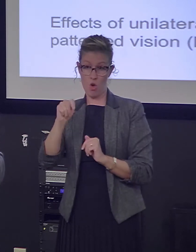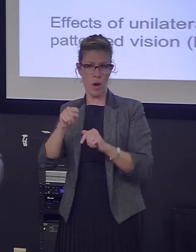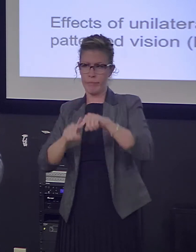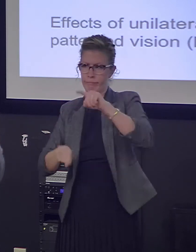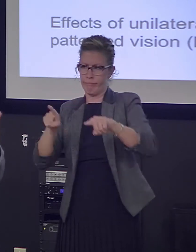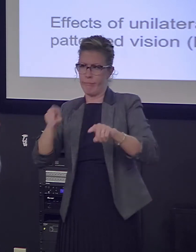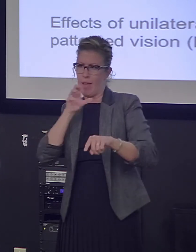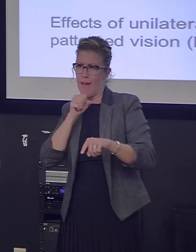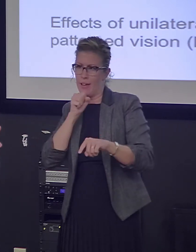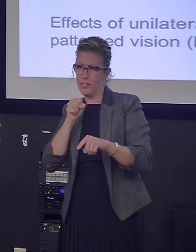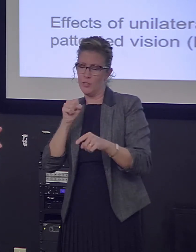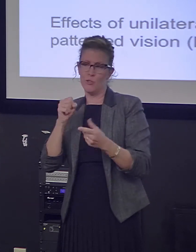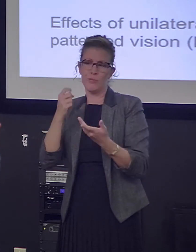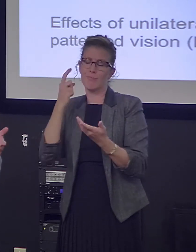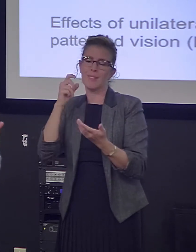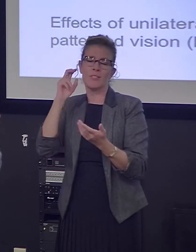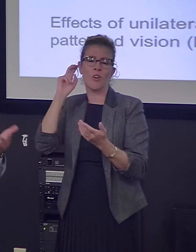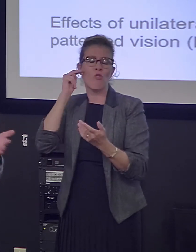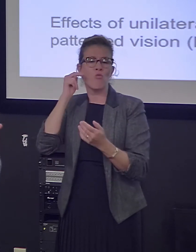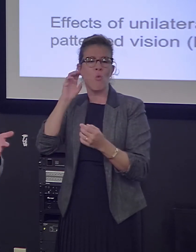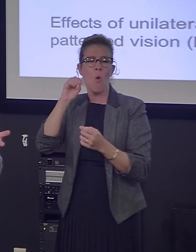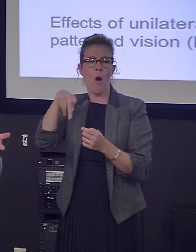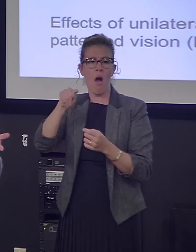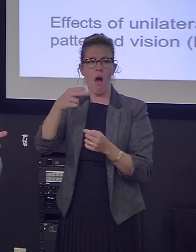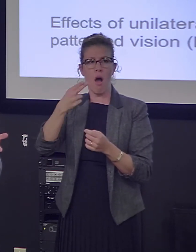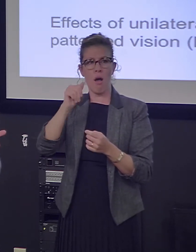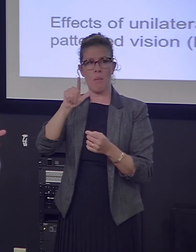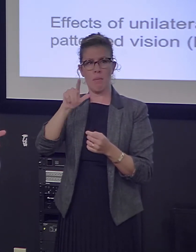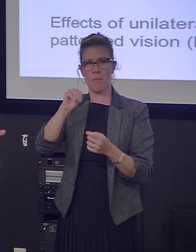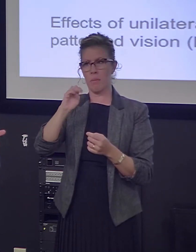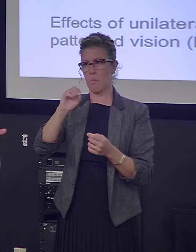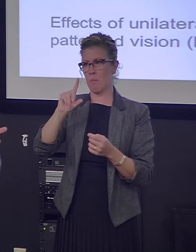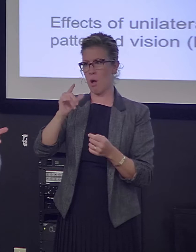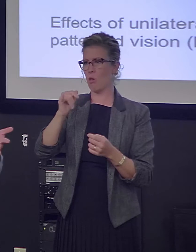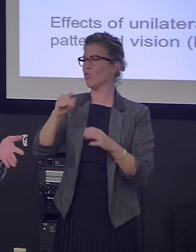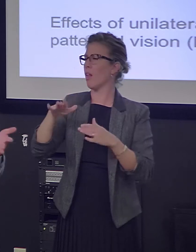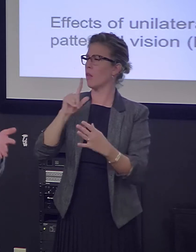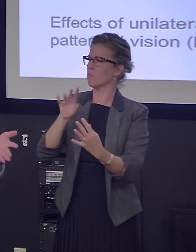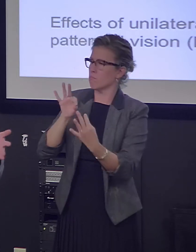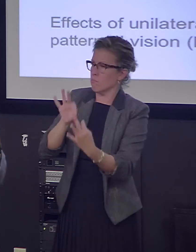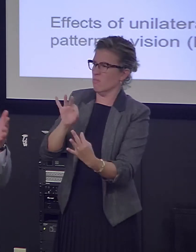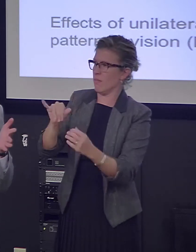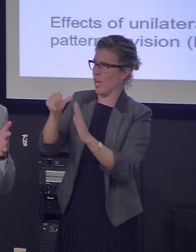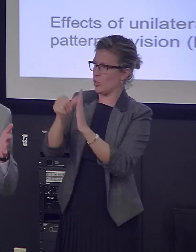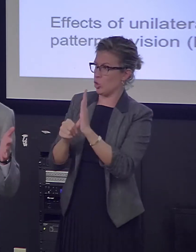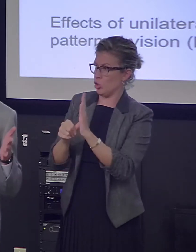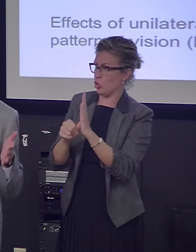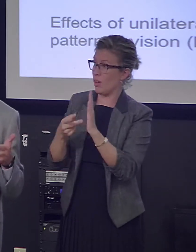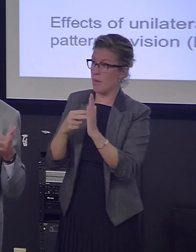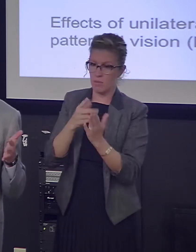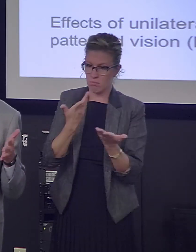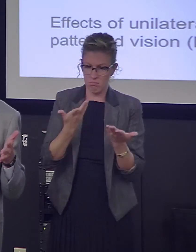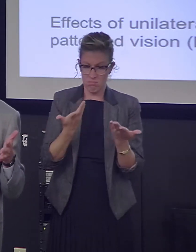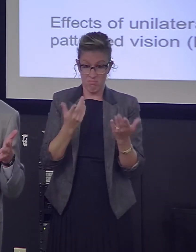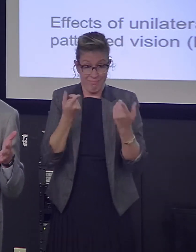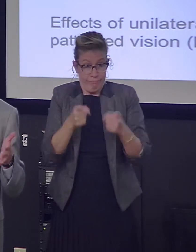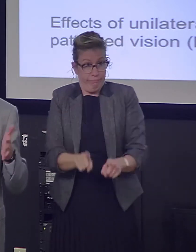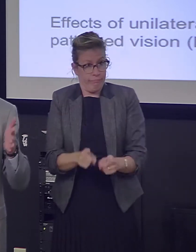because neuropathologists hadn't really perfected the surgery so she could find a population of infants